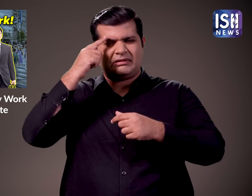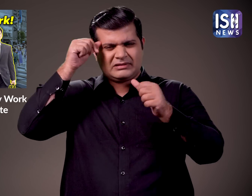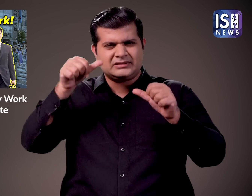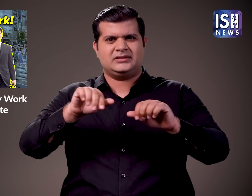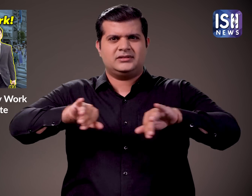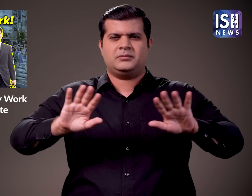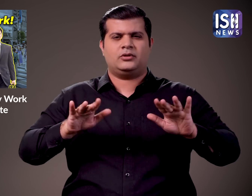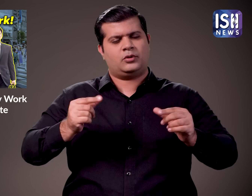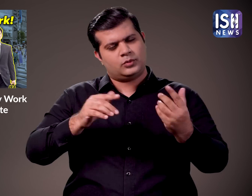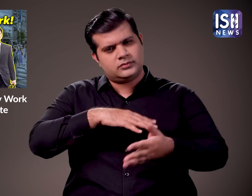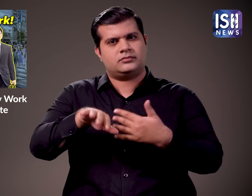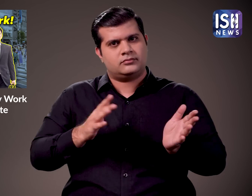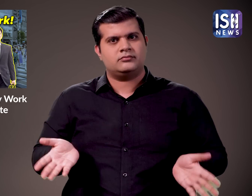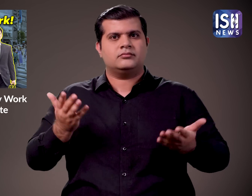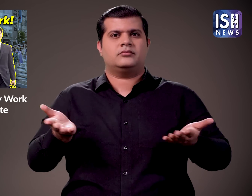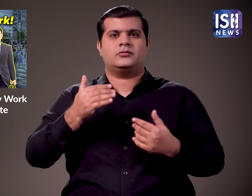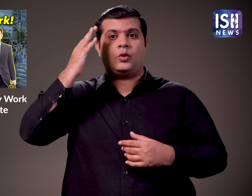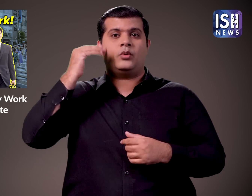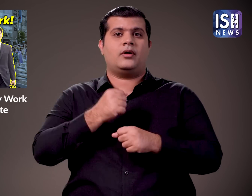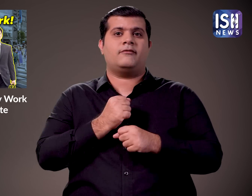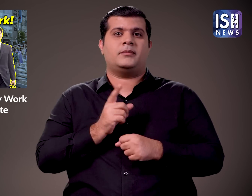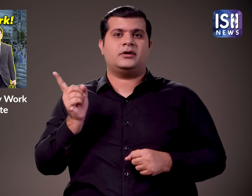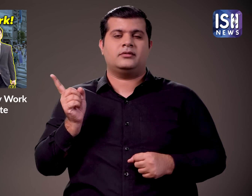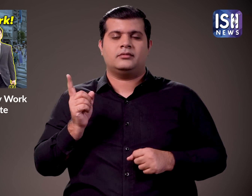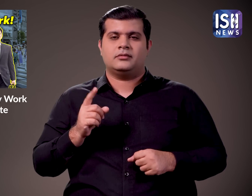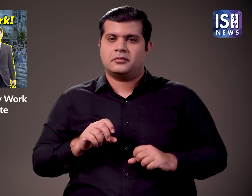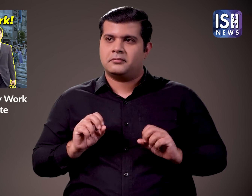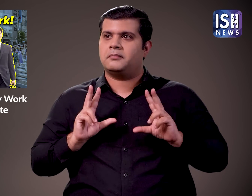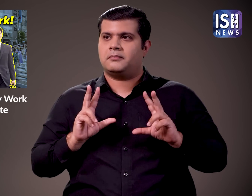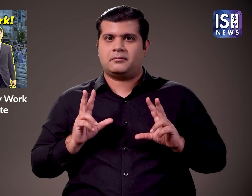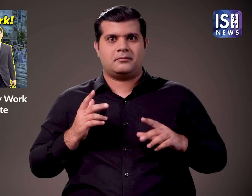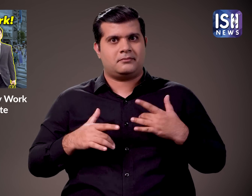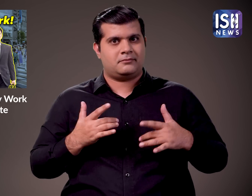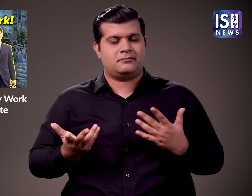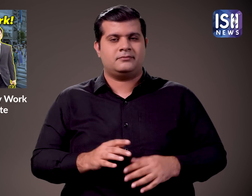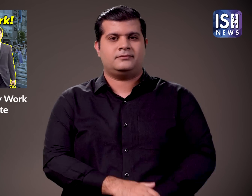Women will not be pressurized. This is what the government thinks. Interesting!